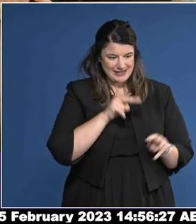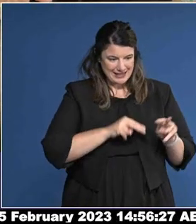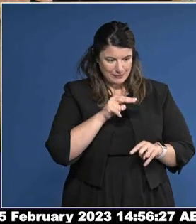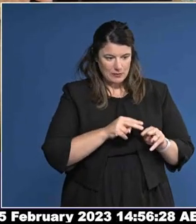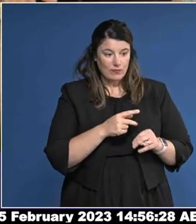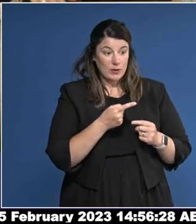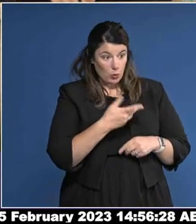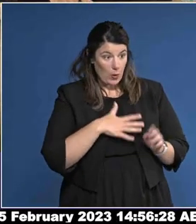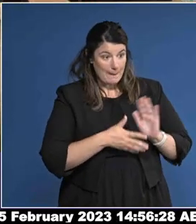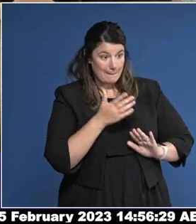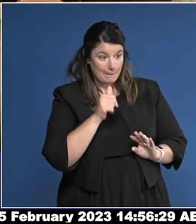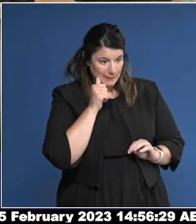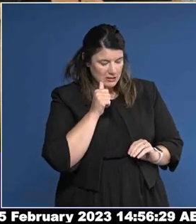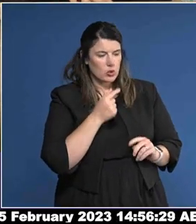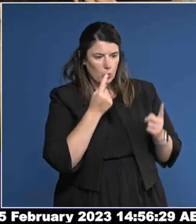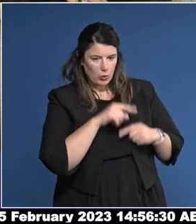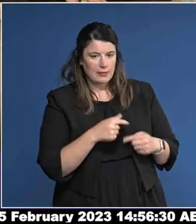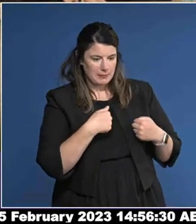of activities to make sure the person supported -